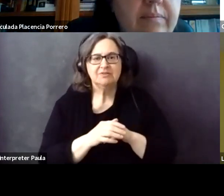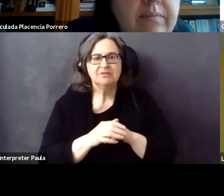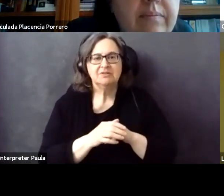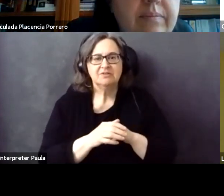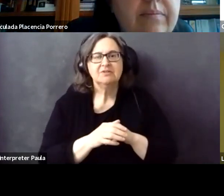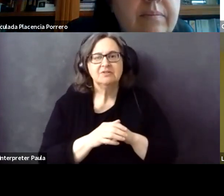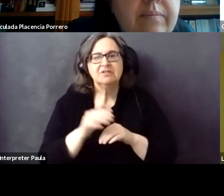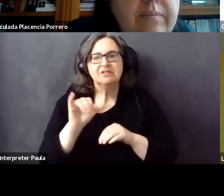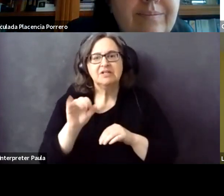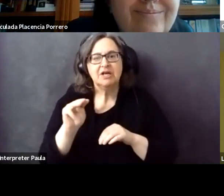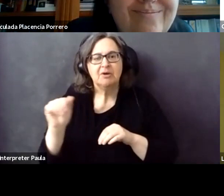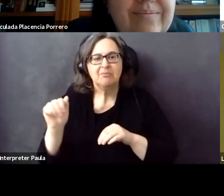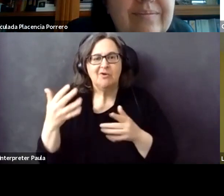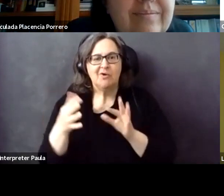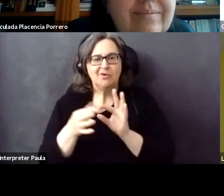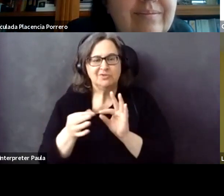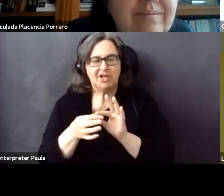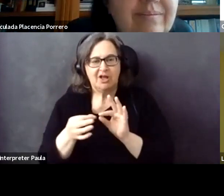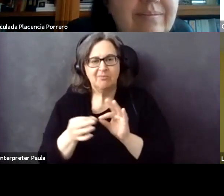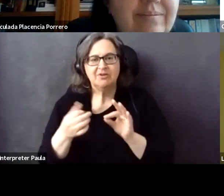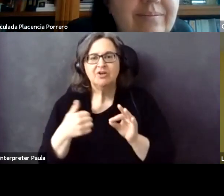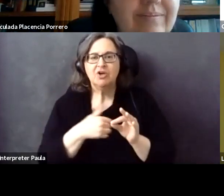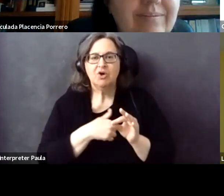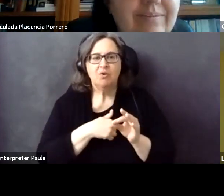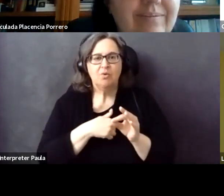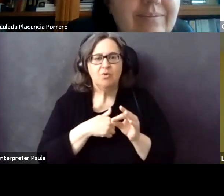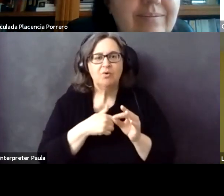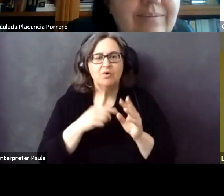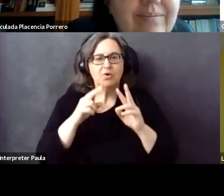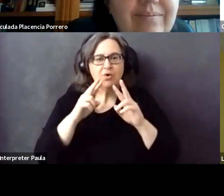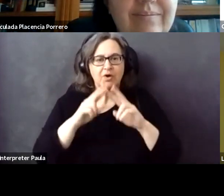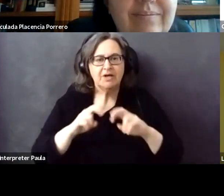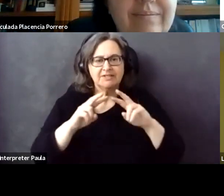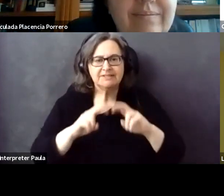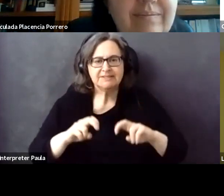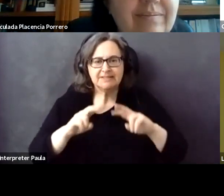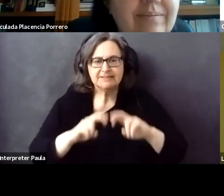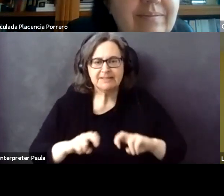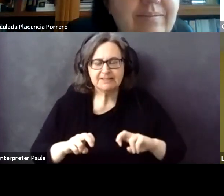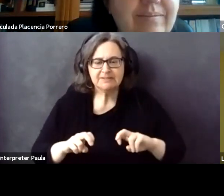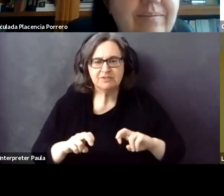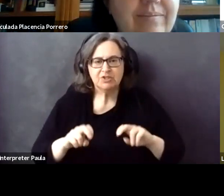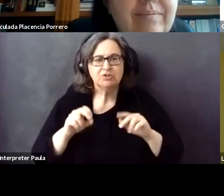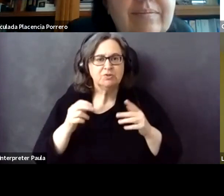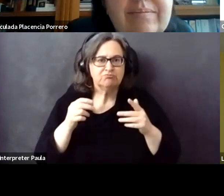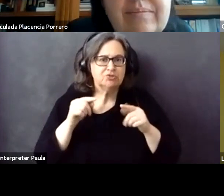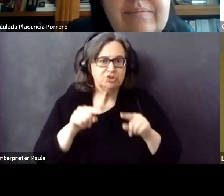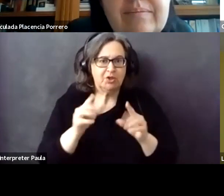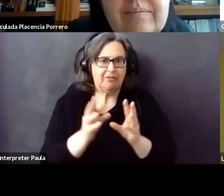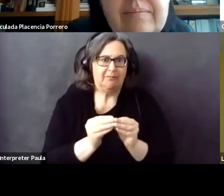be as brief as I can be to answer your question. Of course, as Inma said in